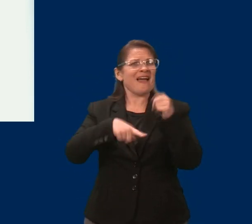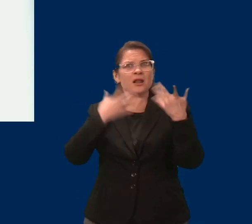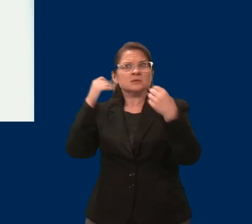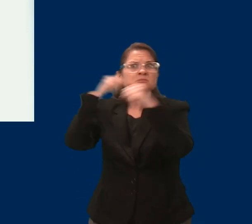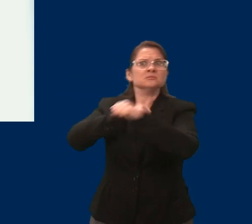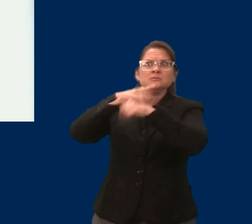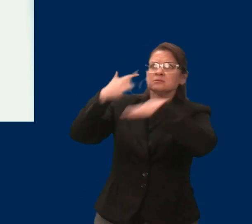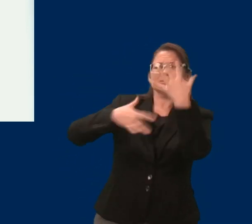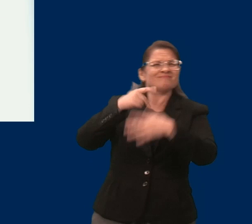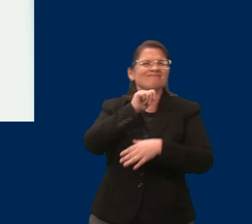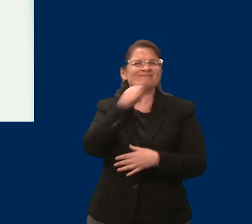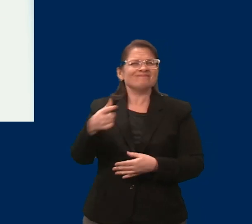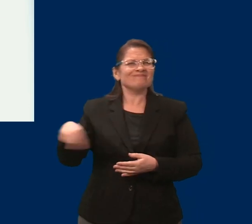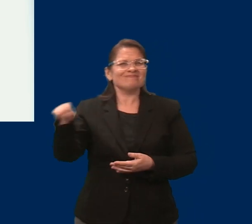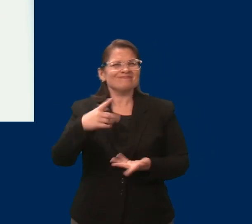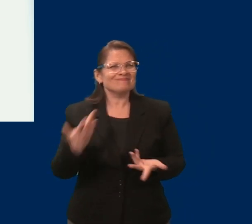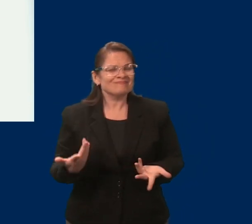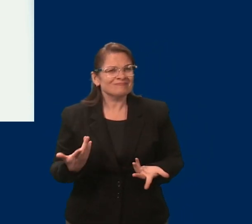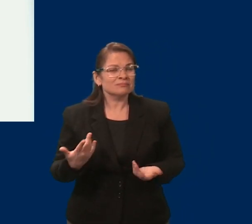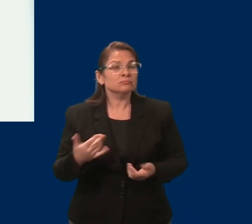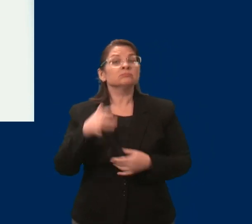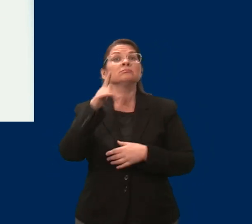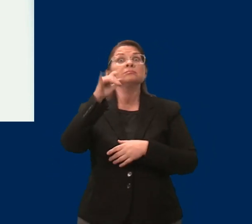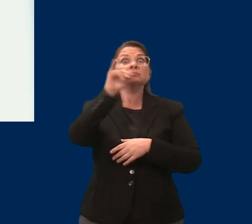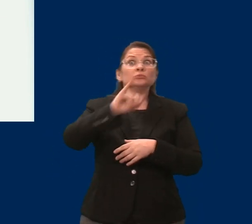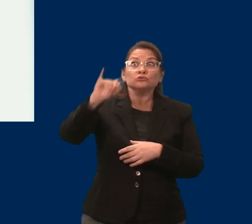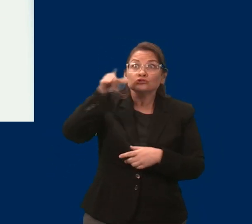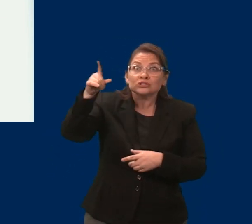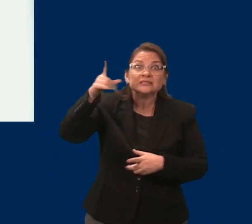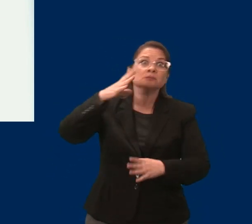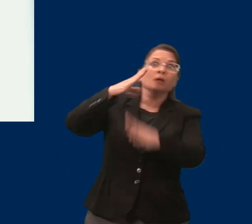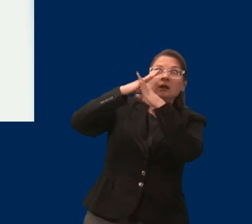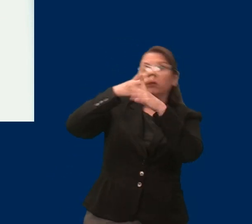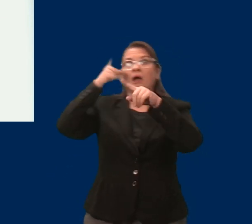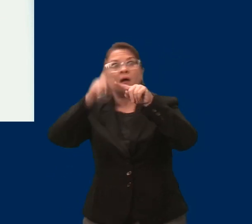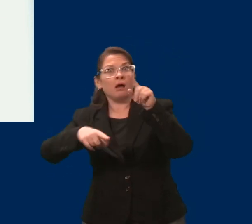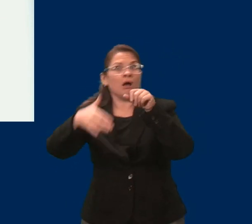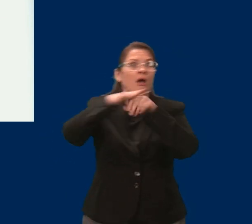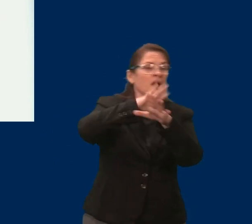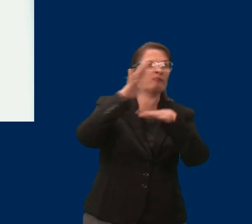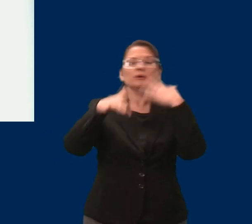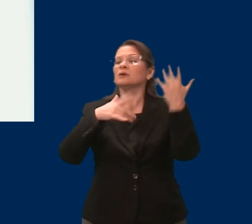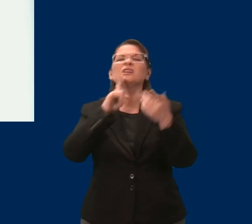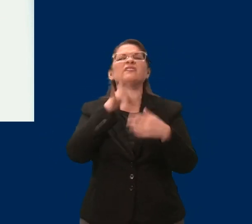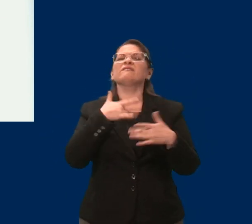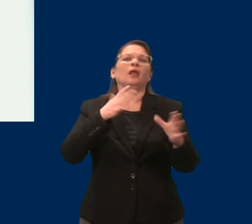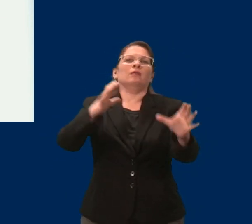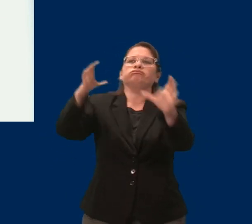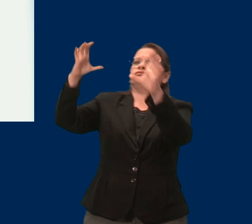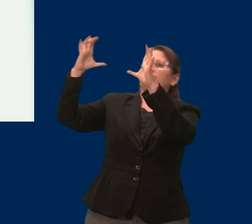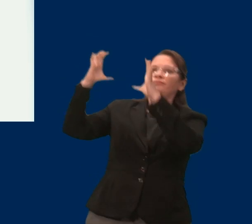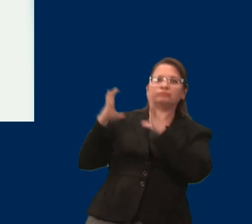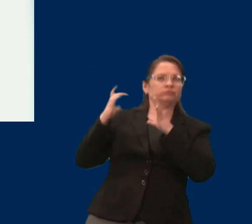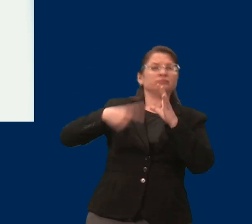of insurance issues that they have to go through, it's hard on the child, as well as the family. And that's the other thing I think we should all remember,